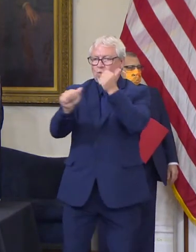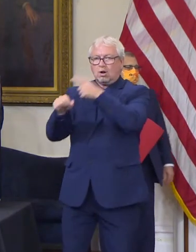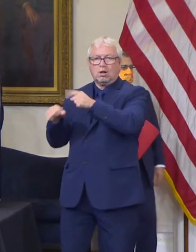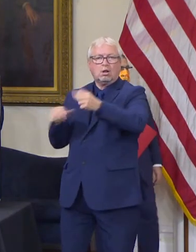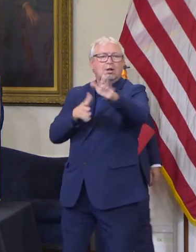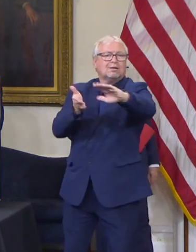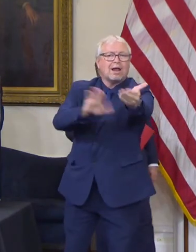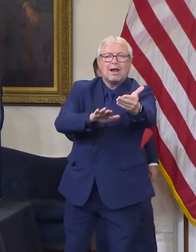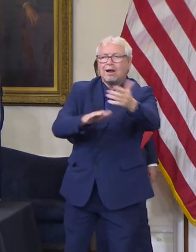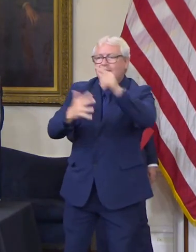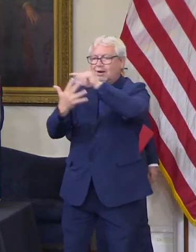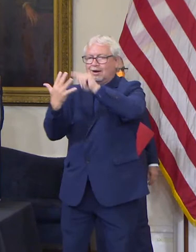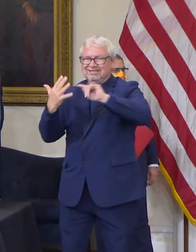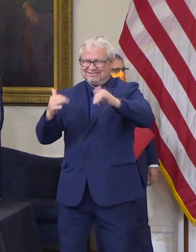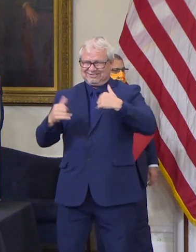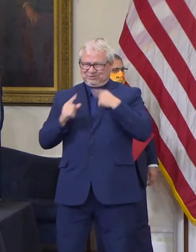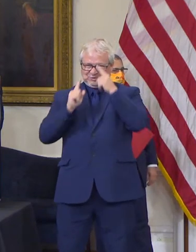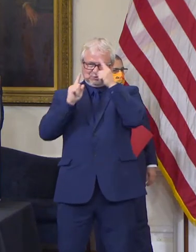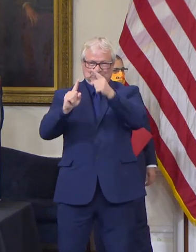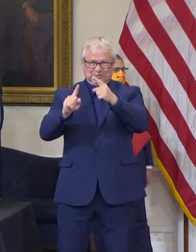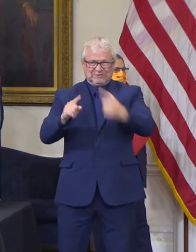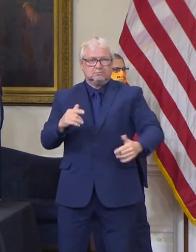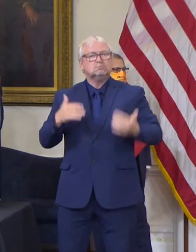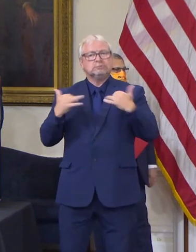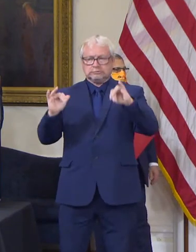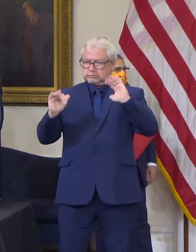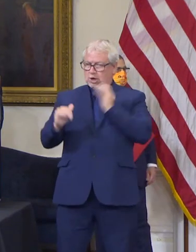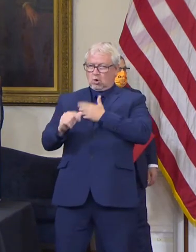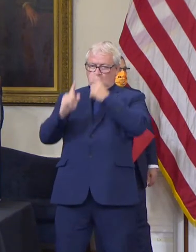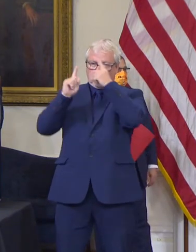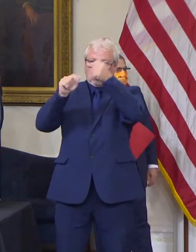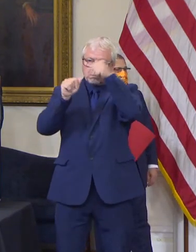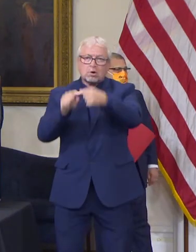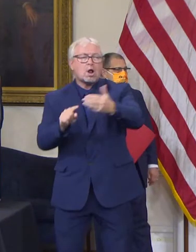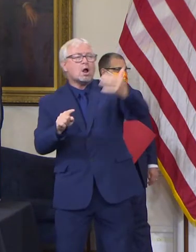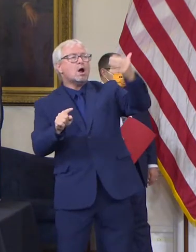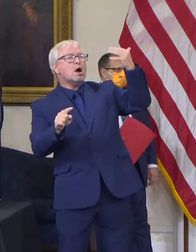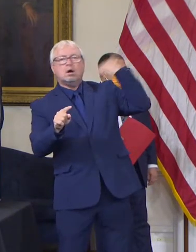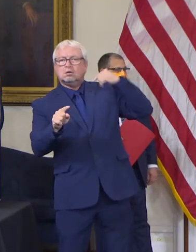Our initial strategy was one of containment, which evolved into mitigation and then to